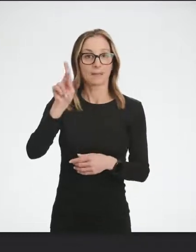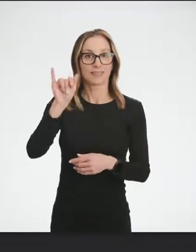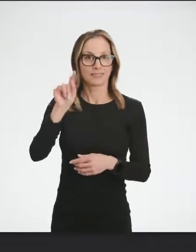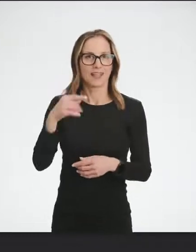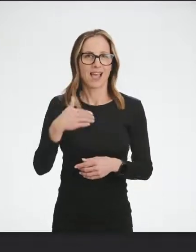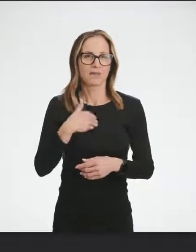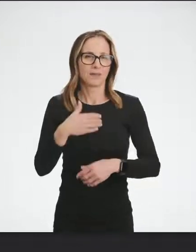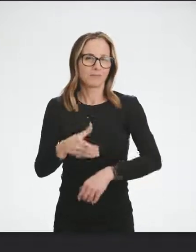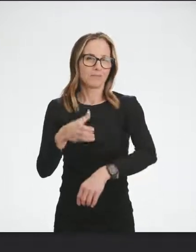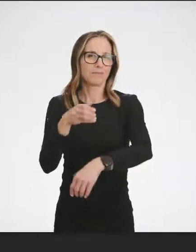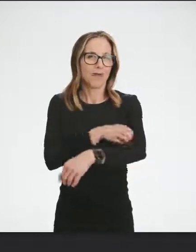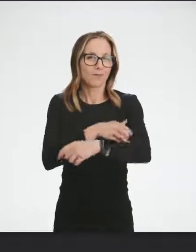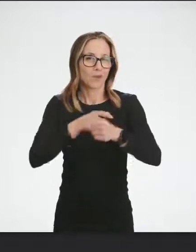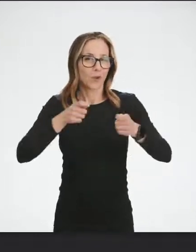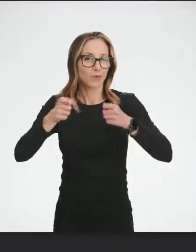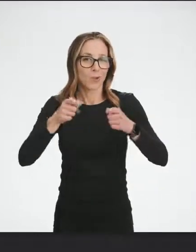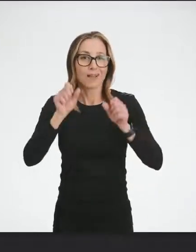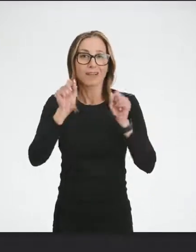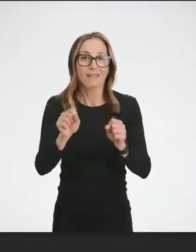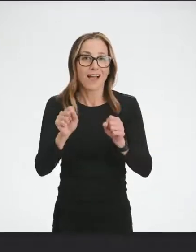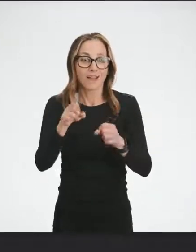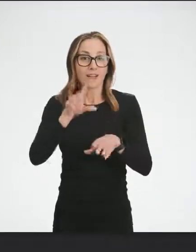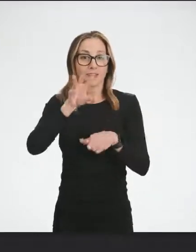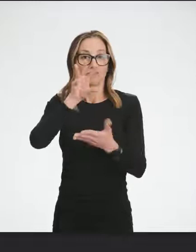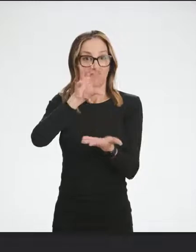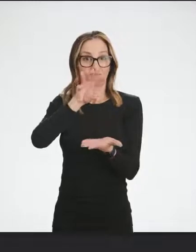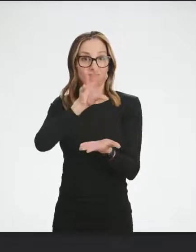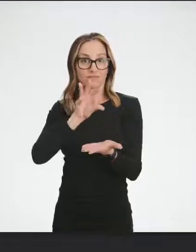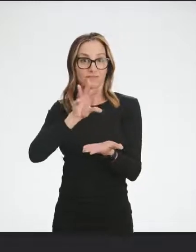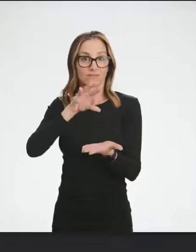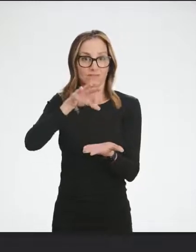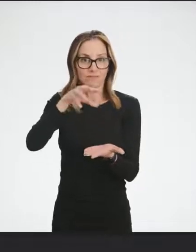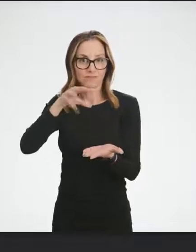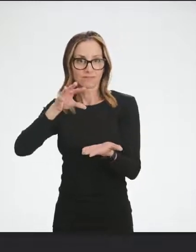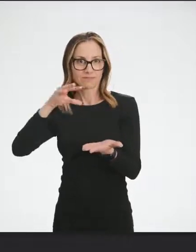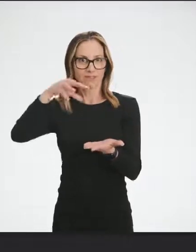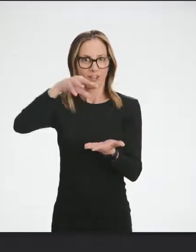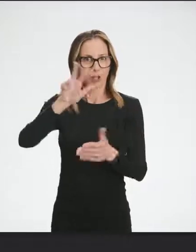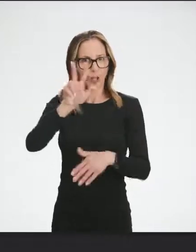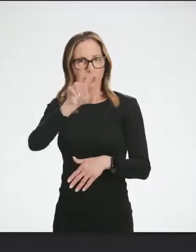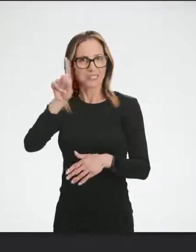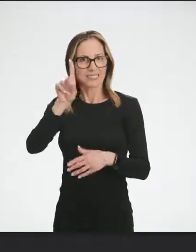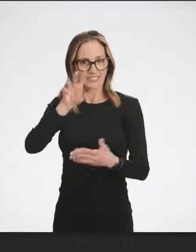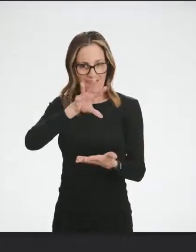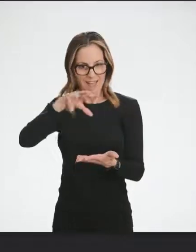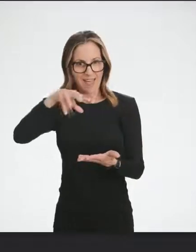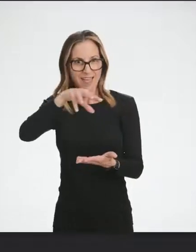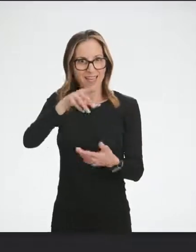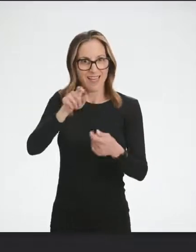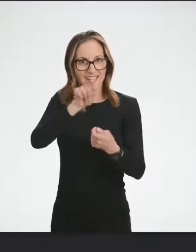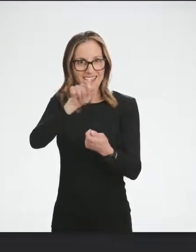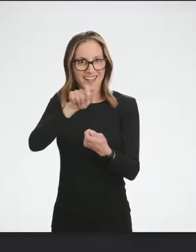MapKit has powerful controls that allow us to position the camera in 3D space to create a precise view of the map.